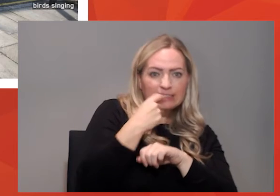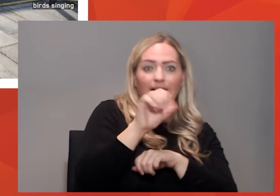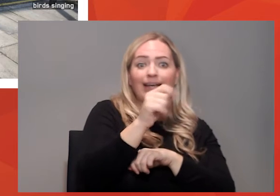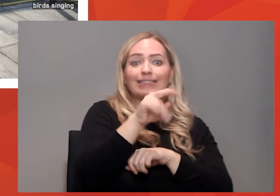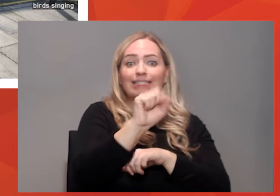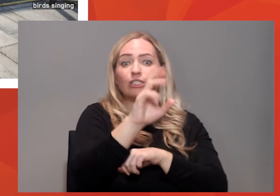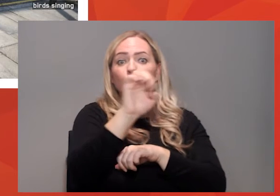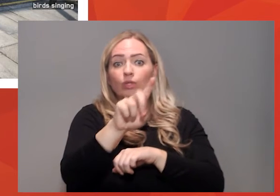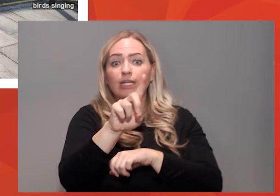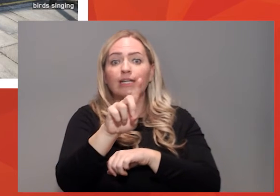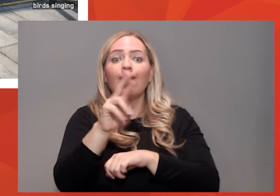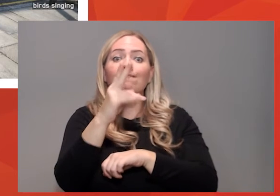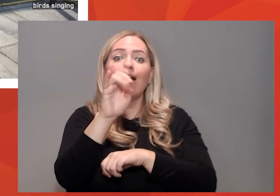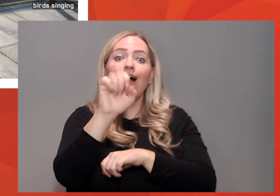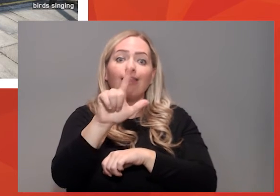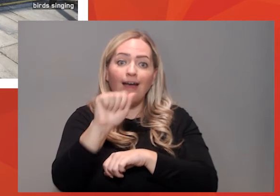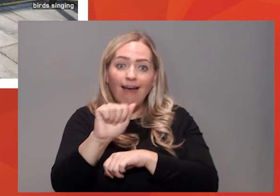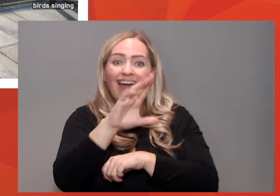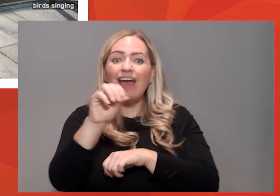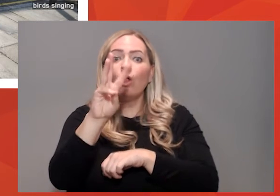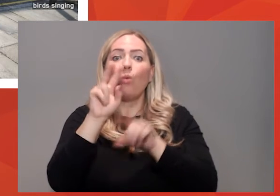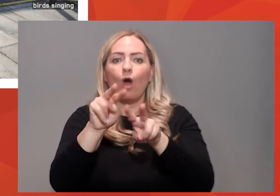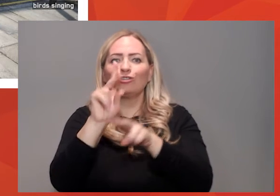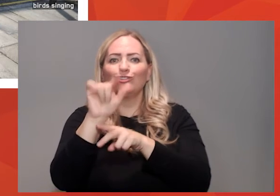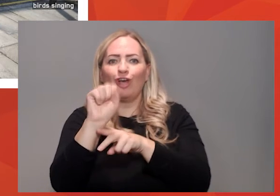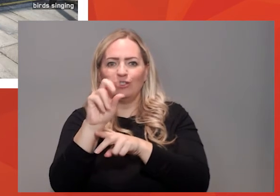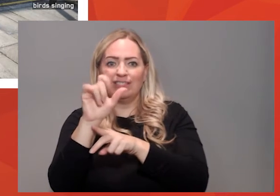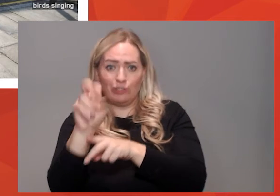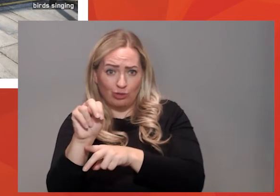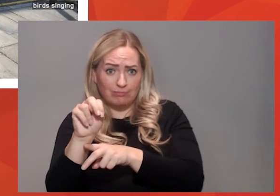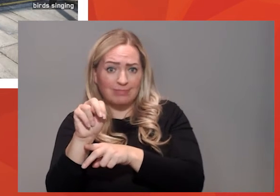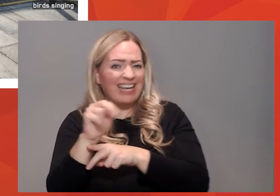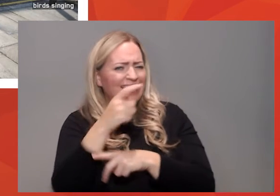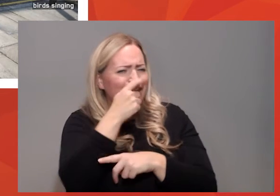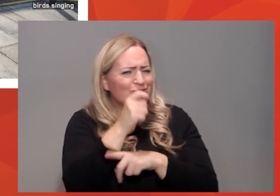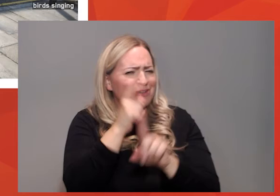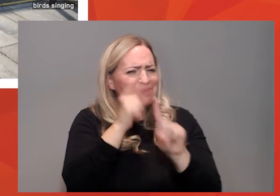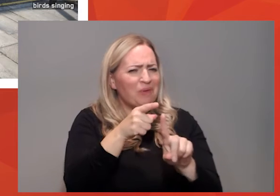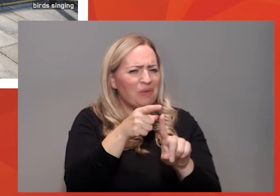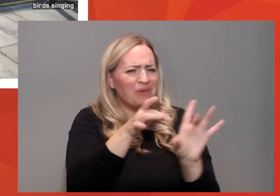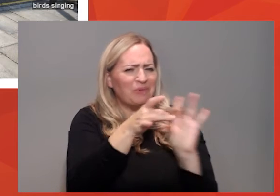"Assassin's Creed Valhalla" again, and "Watch Dogs Legion". And the interesting point regarding the